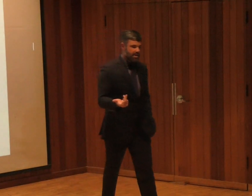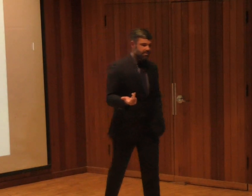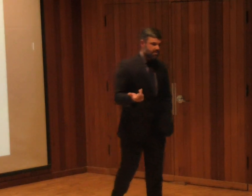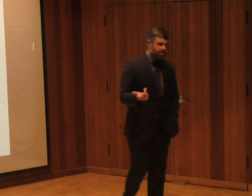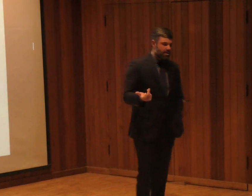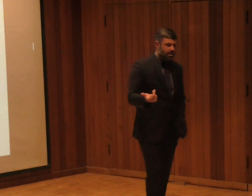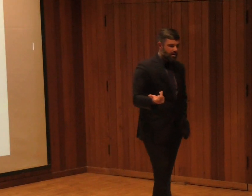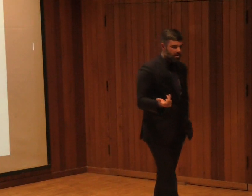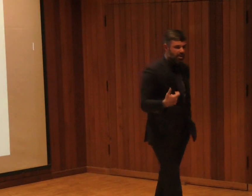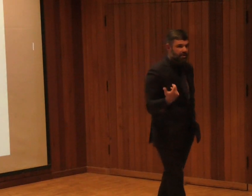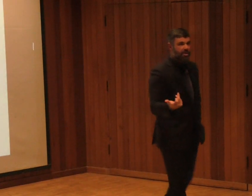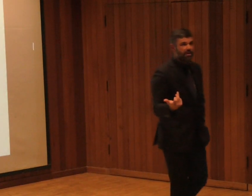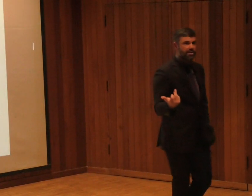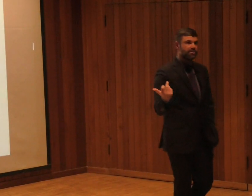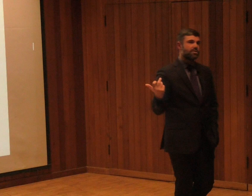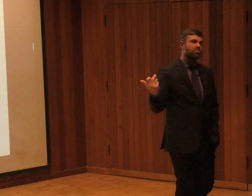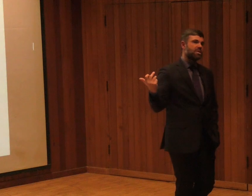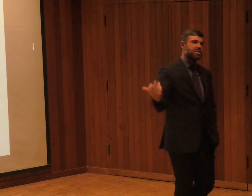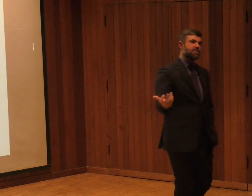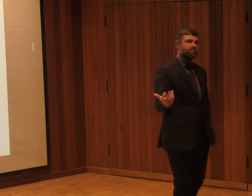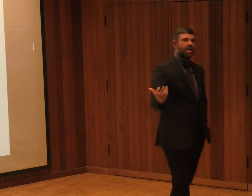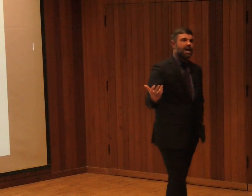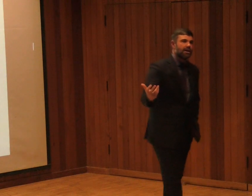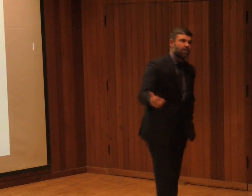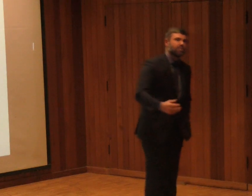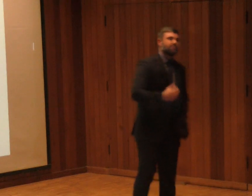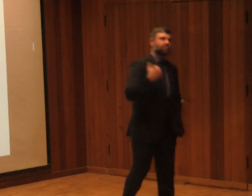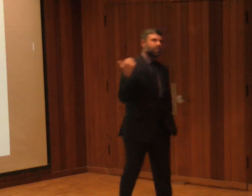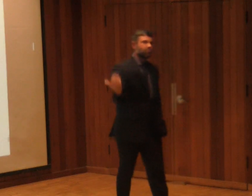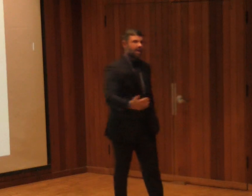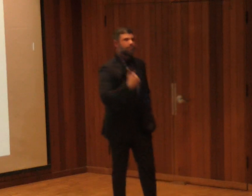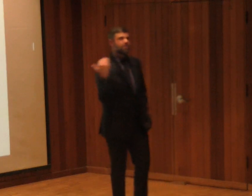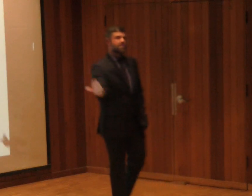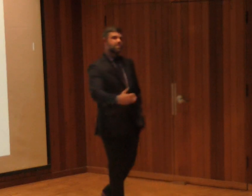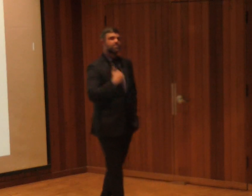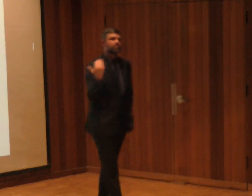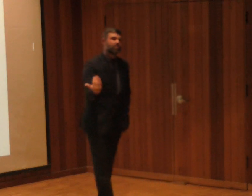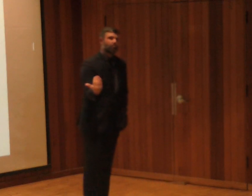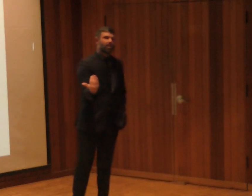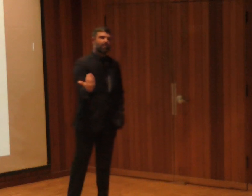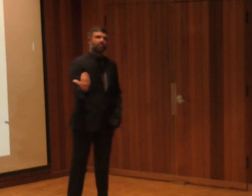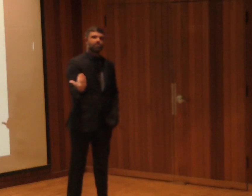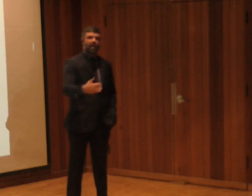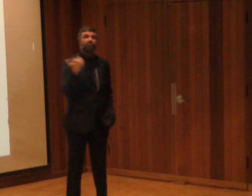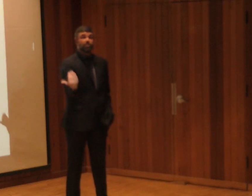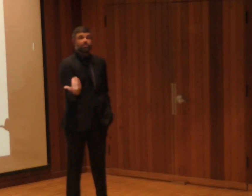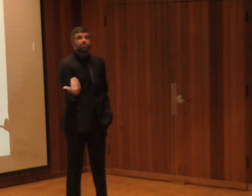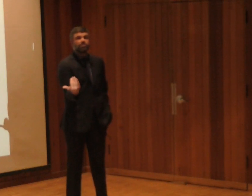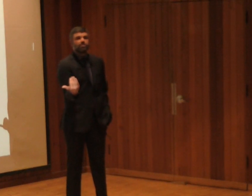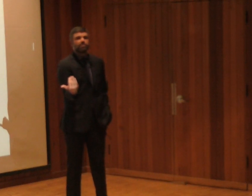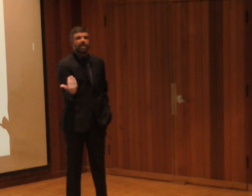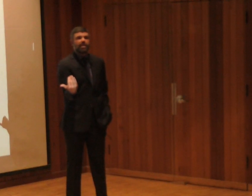as a Black American can be that element of trying to write within the story where you have no control over that,